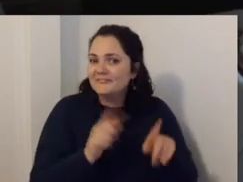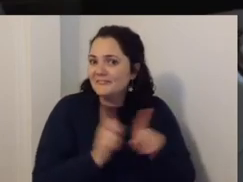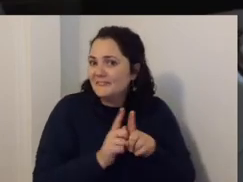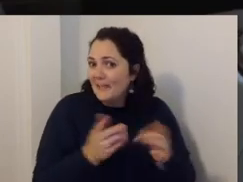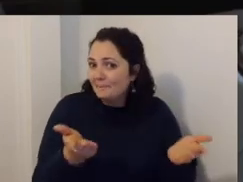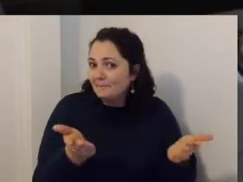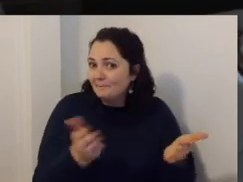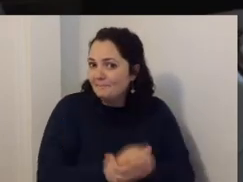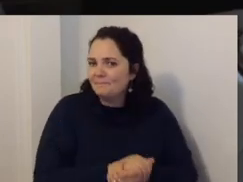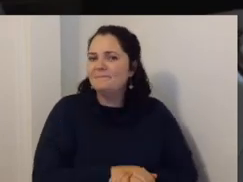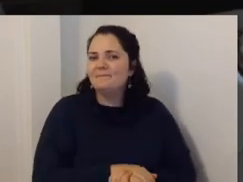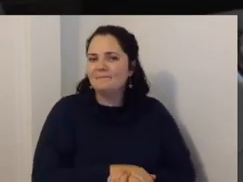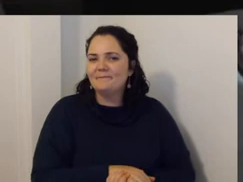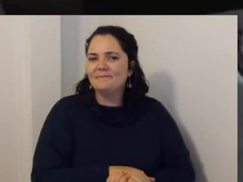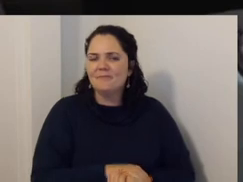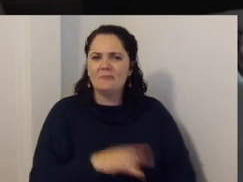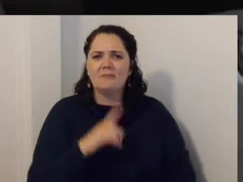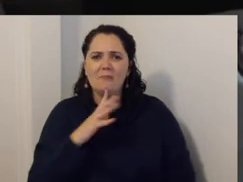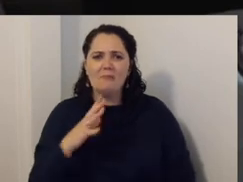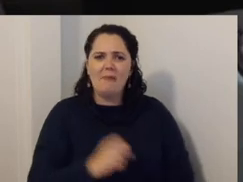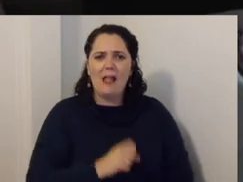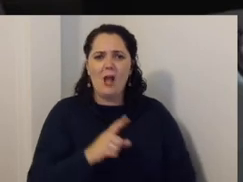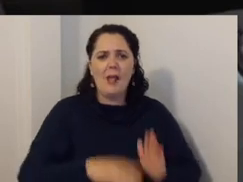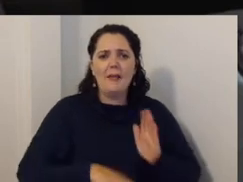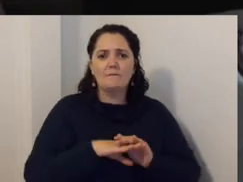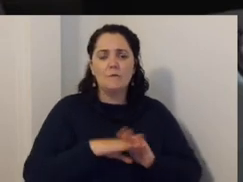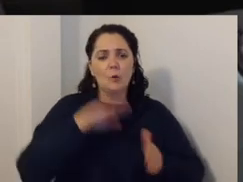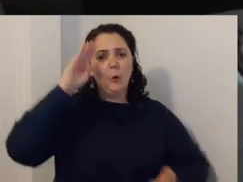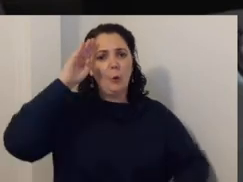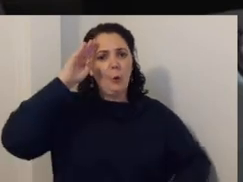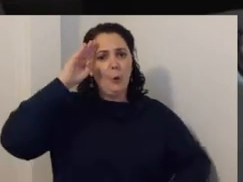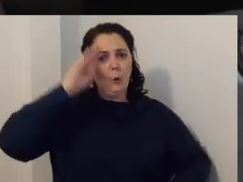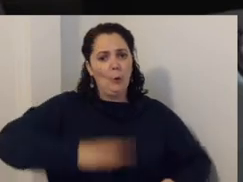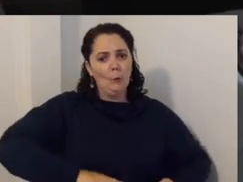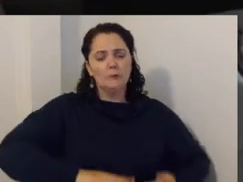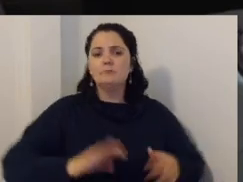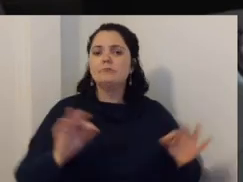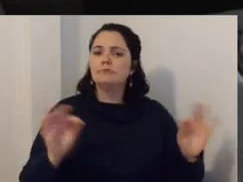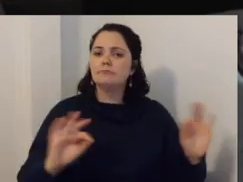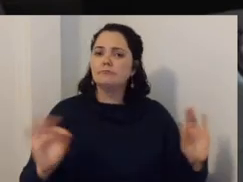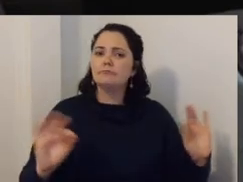like that don't feel obligated to have just the full body of Rachel and the full body of Atticus